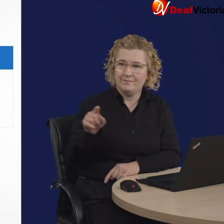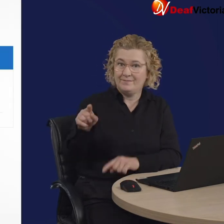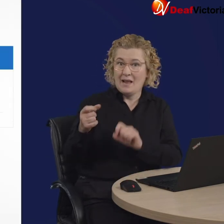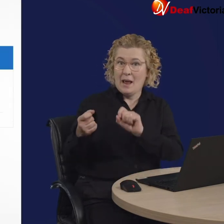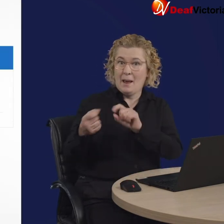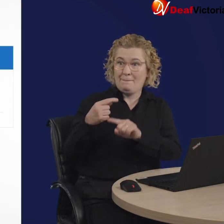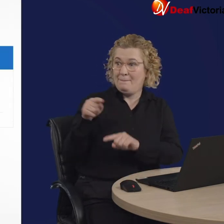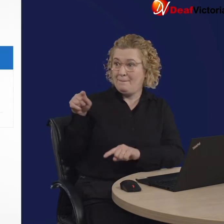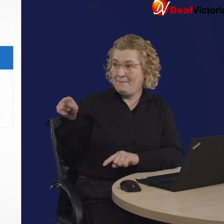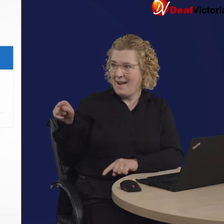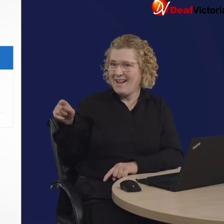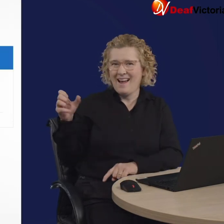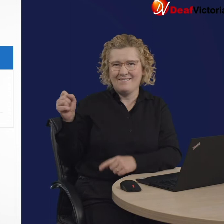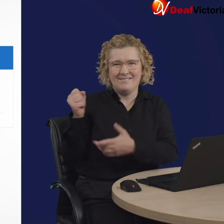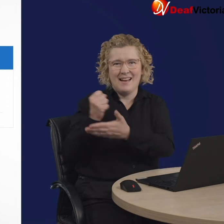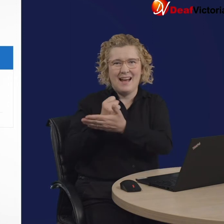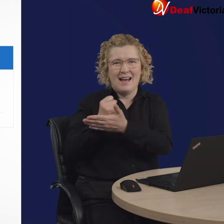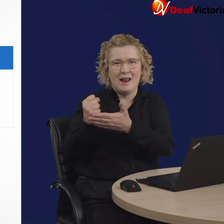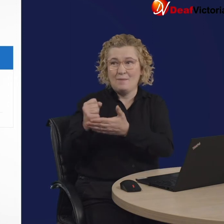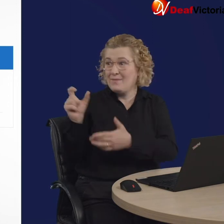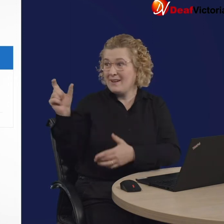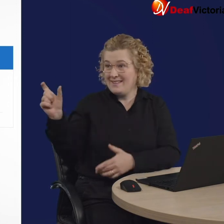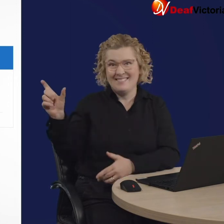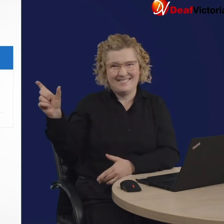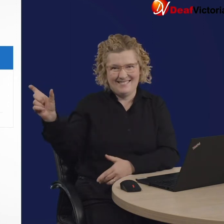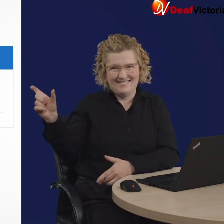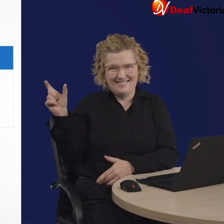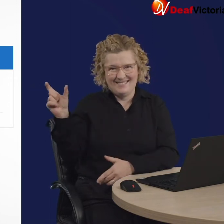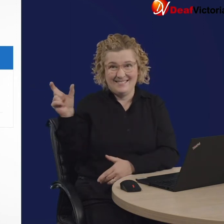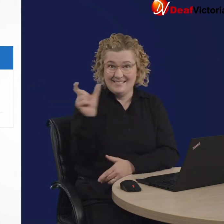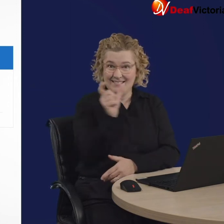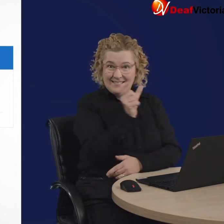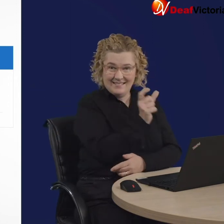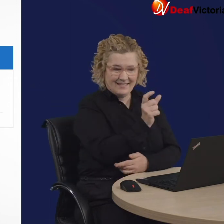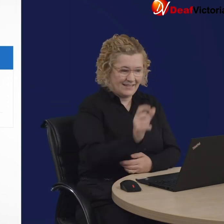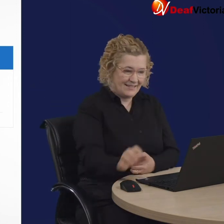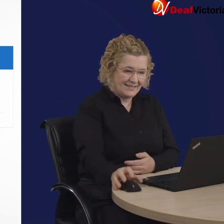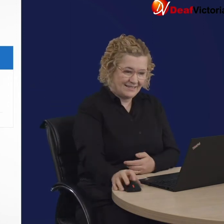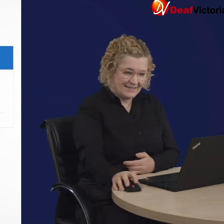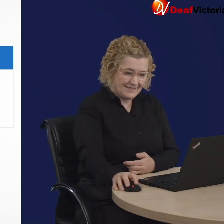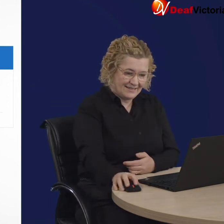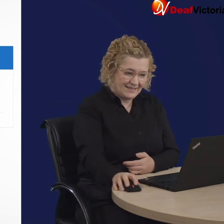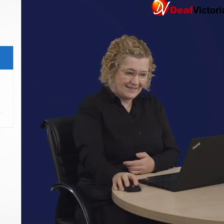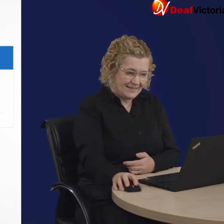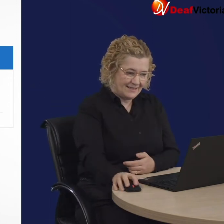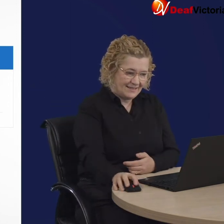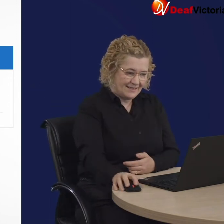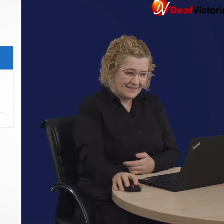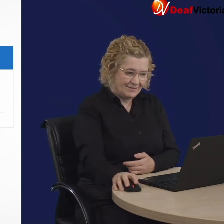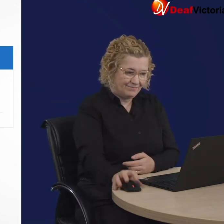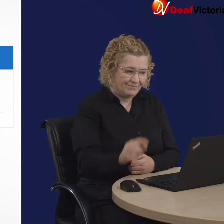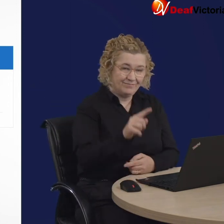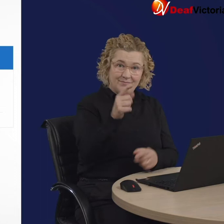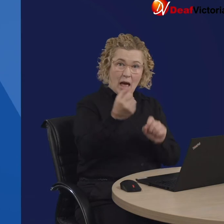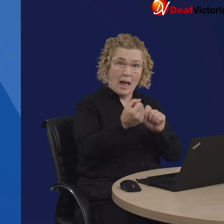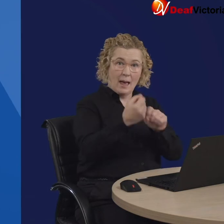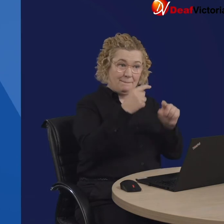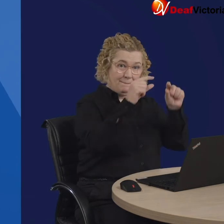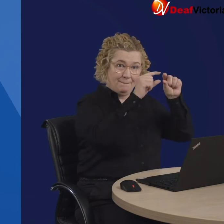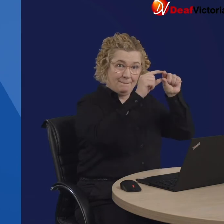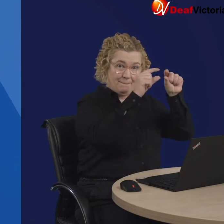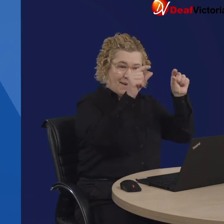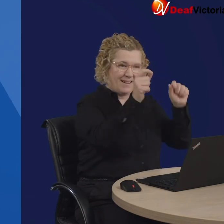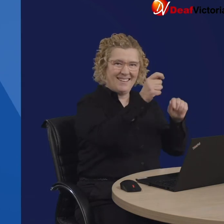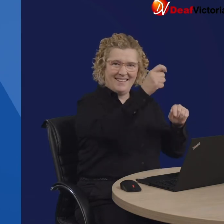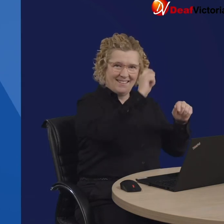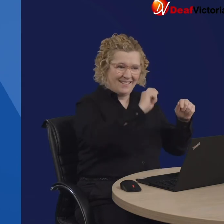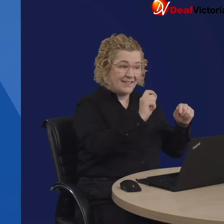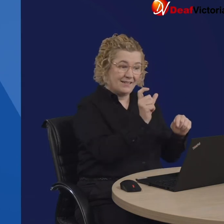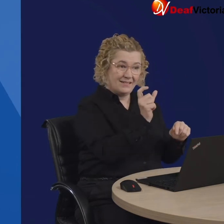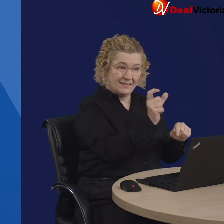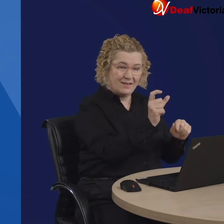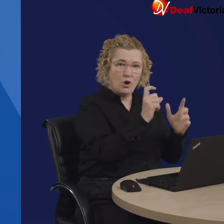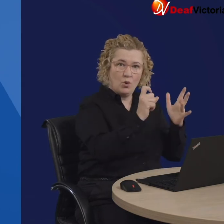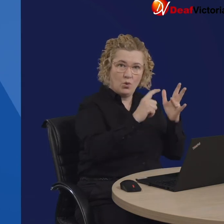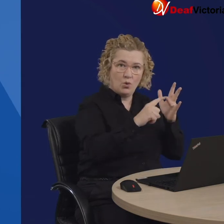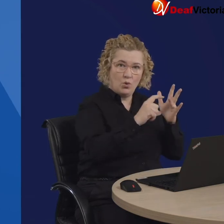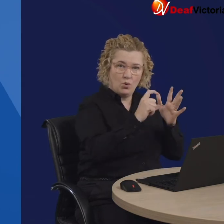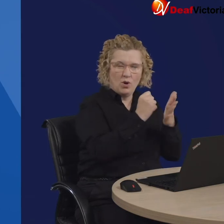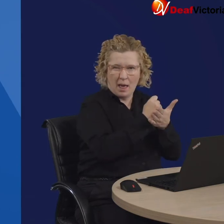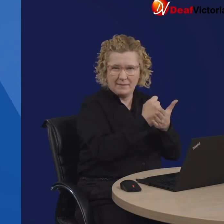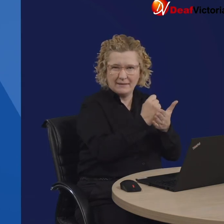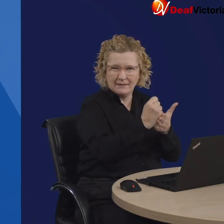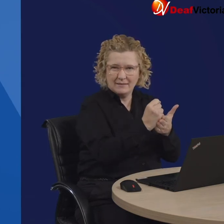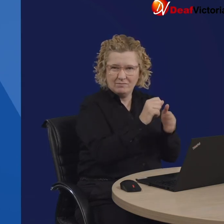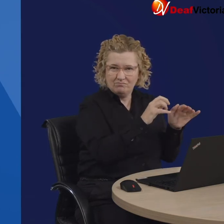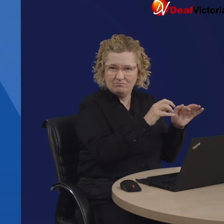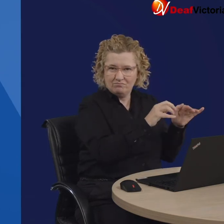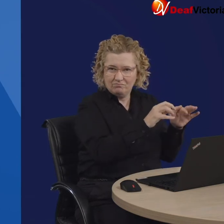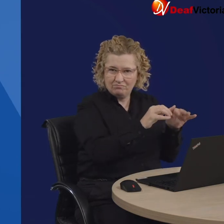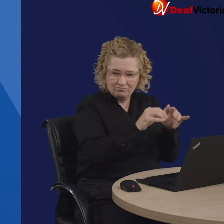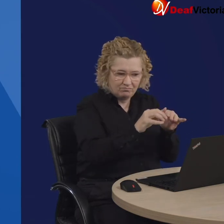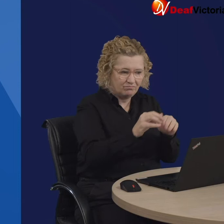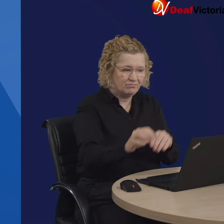Find the code and copy it into the verification code field,